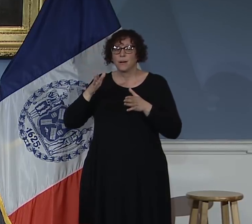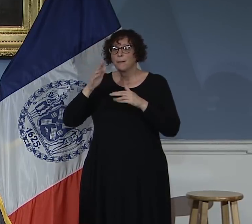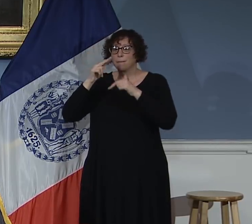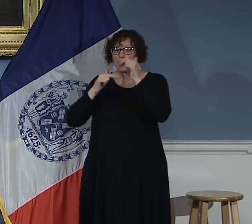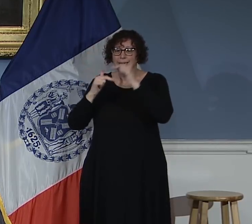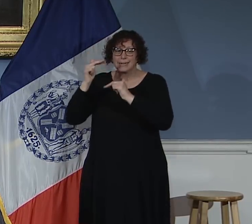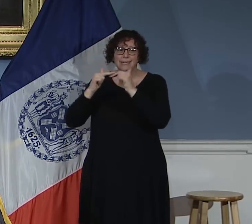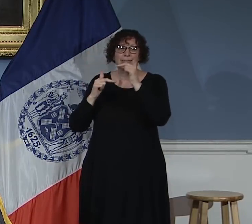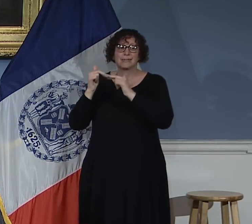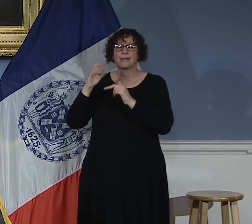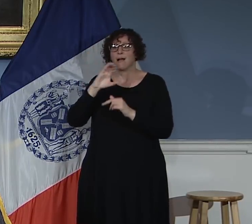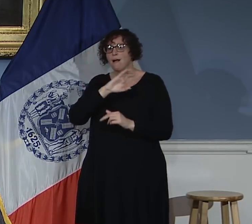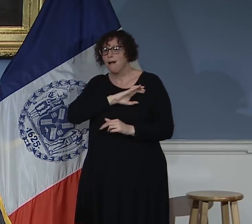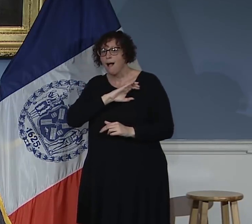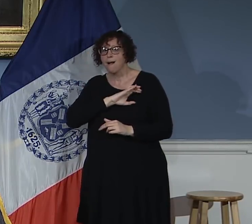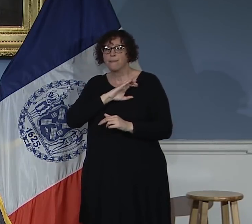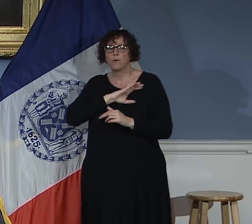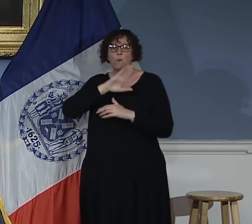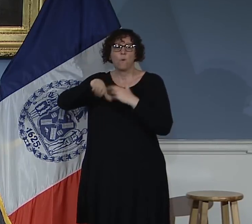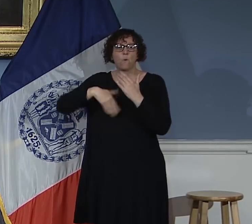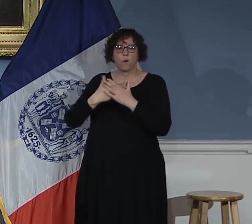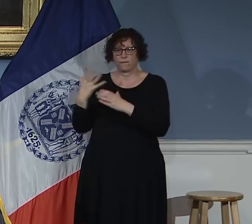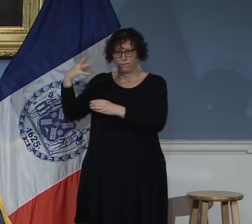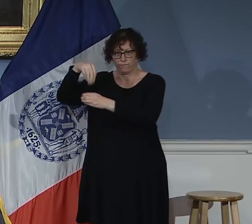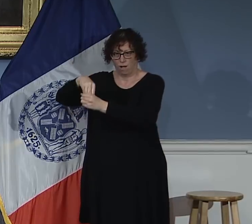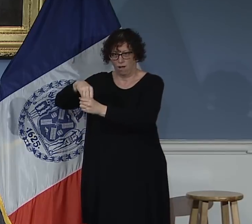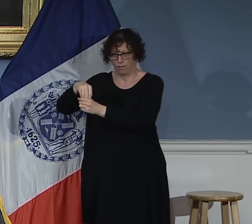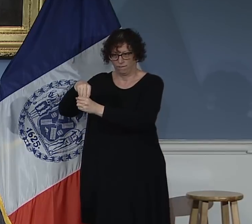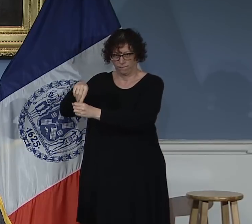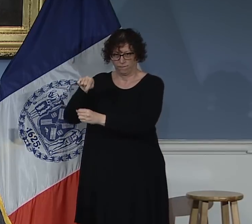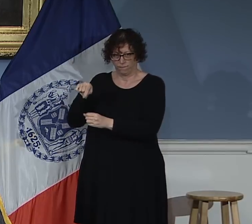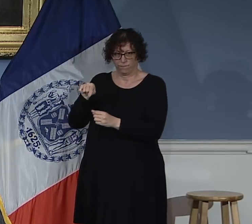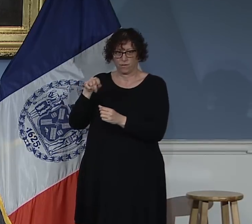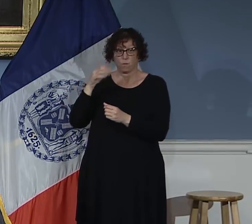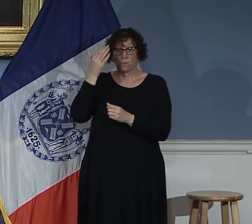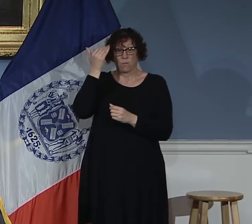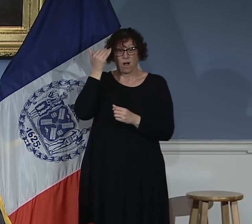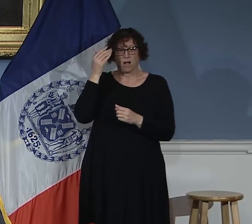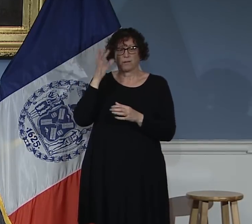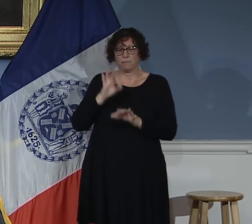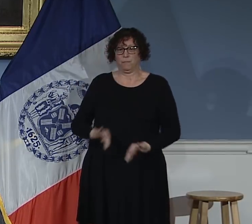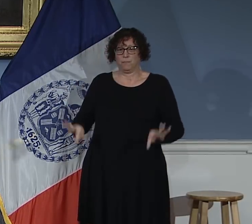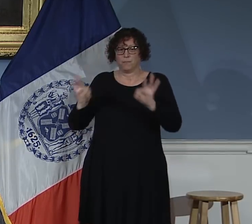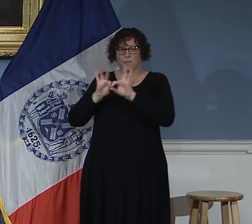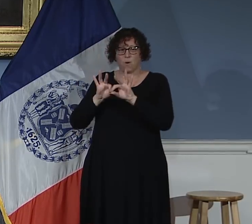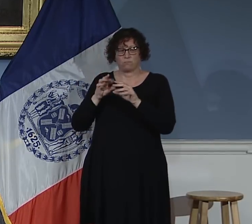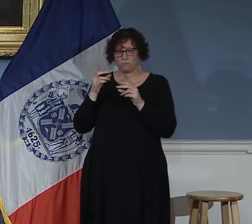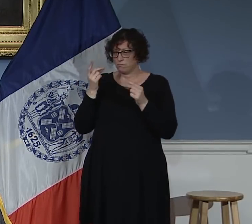BUILDING, SHERIFF ALL PARTICIPATING IN DIFFERENT AWYS. LOTS OF ACTIVITY. IT WAS IMPORTANT TO GET IT RIGHT IN THE FIRST FEW DAYS.